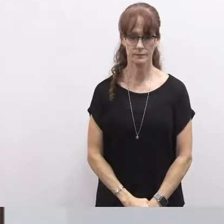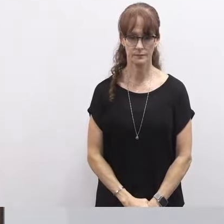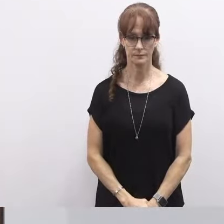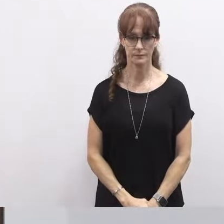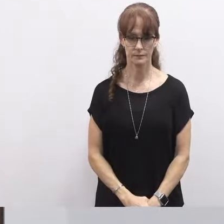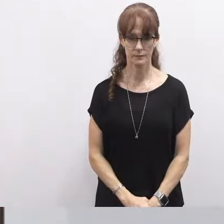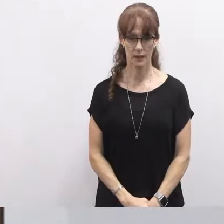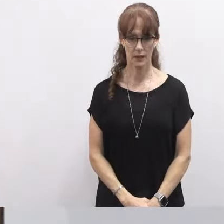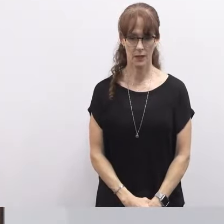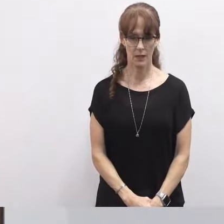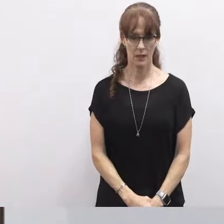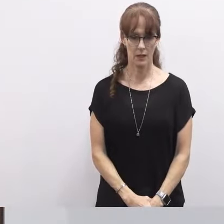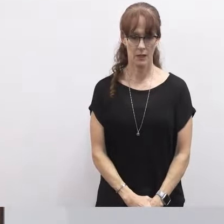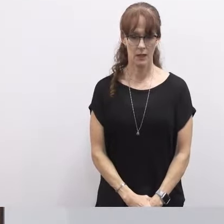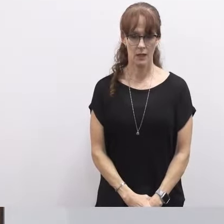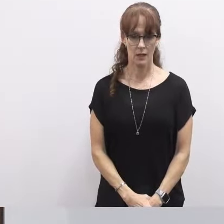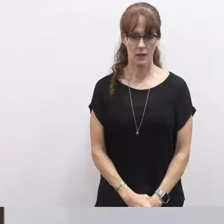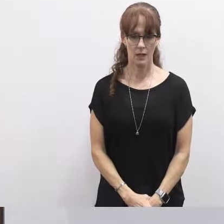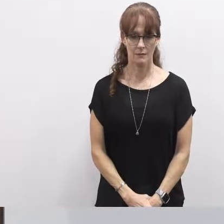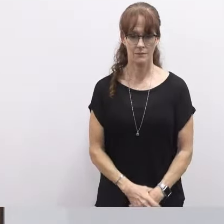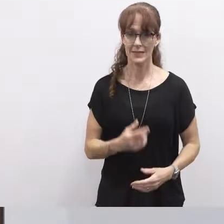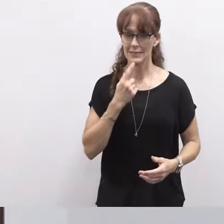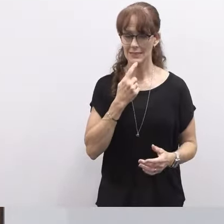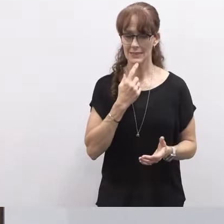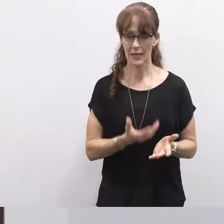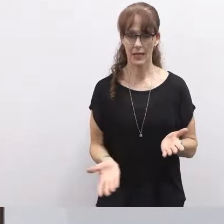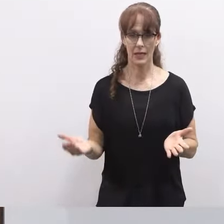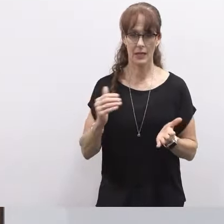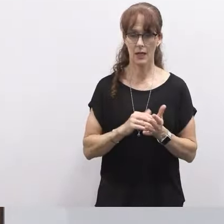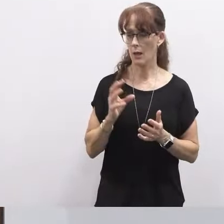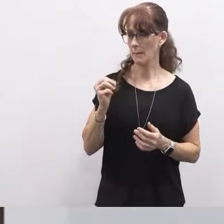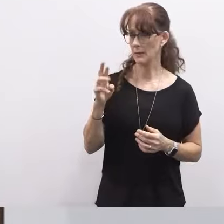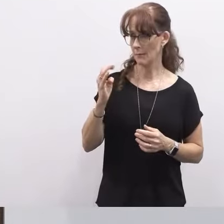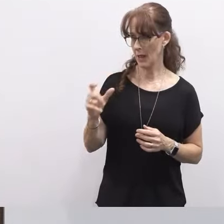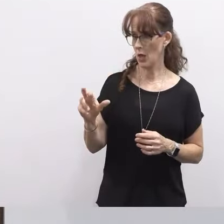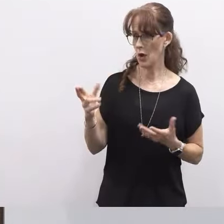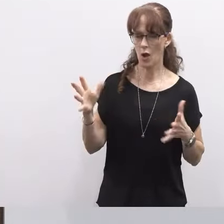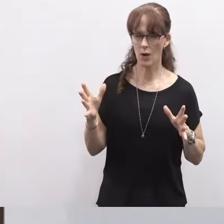I'm just gonna reiterate, and Mr. Miller already referenced it.